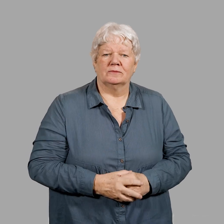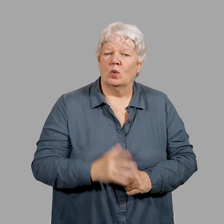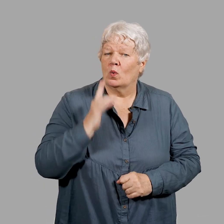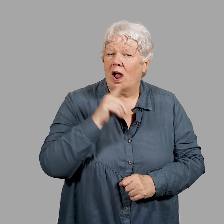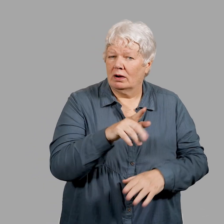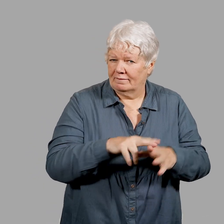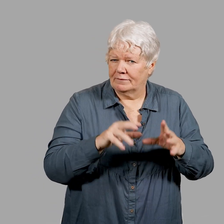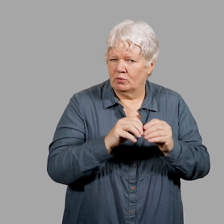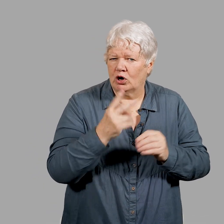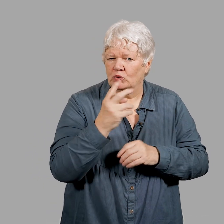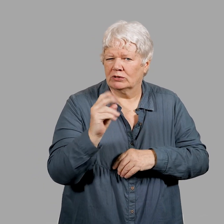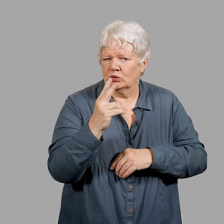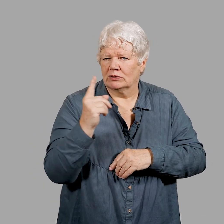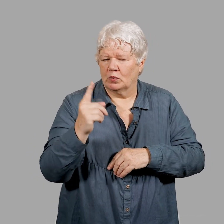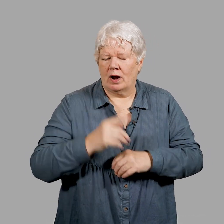Date: Approx. February 2021